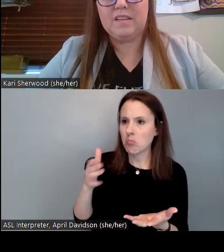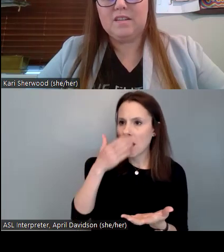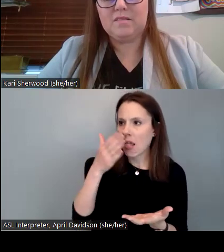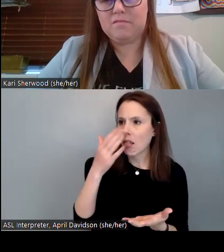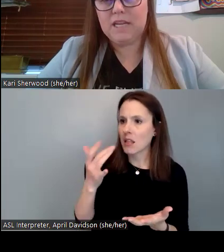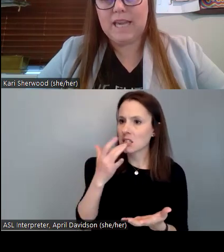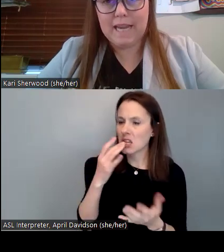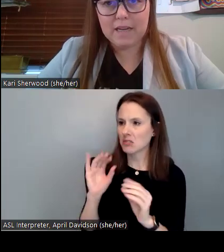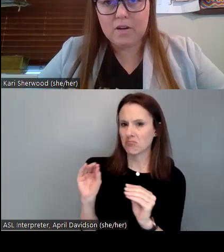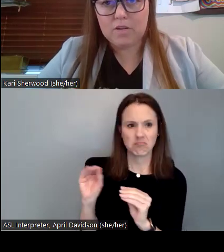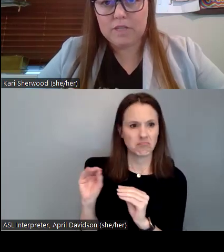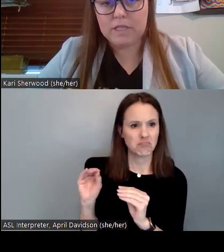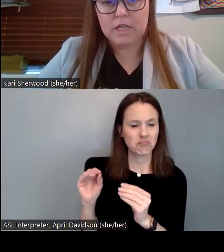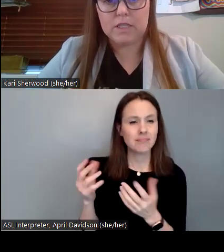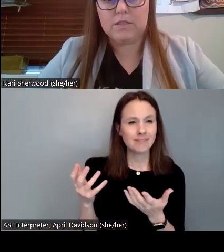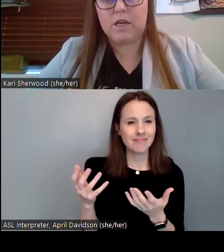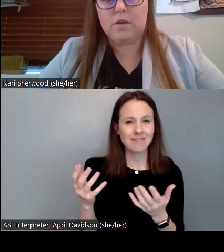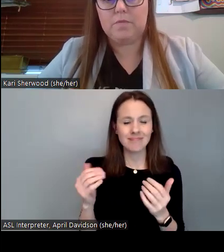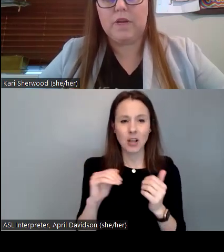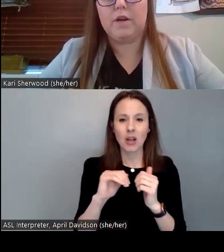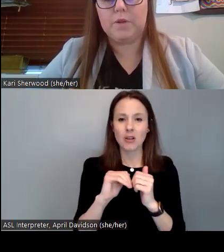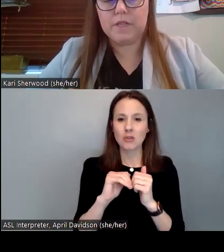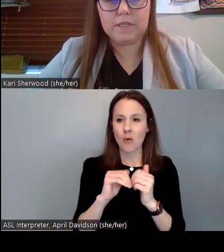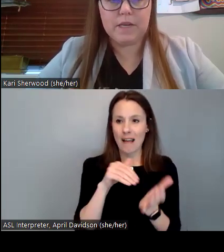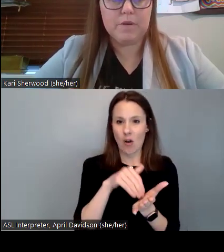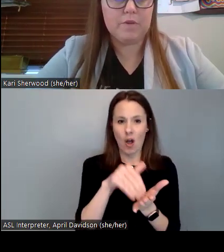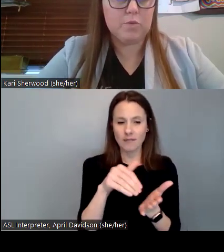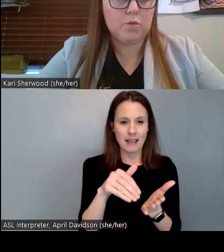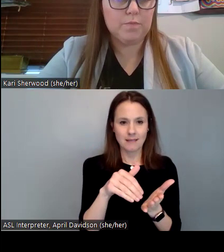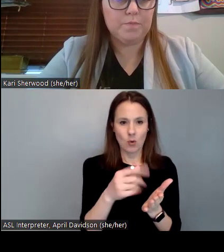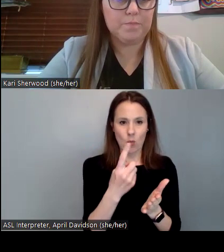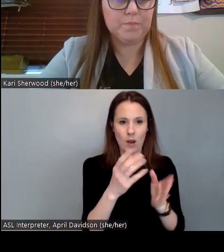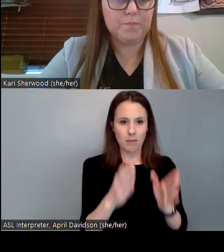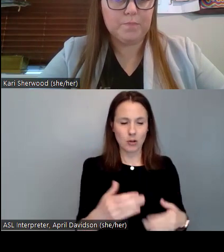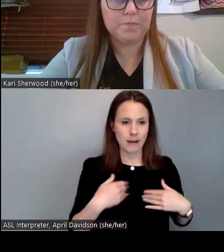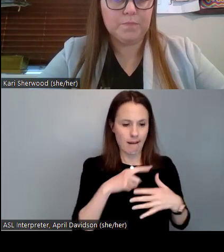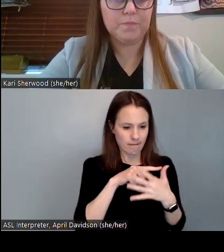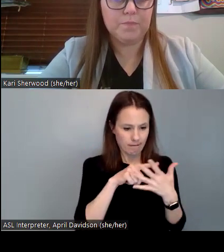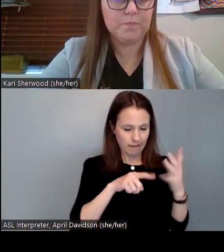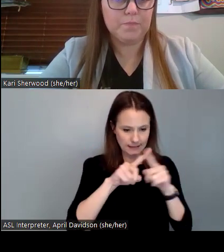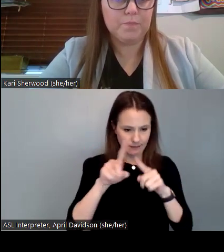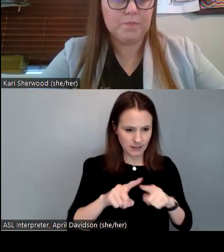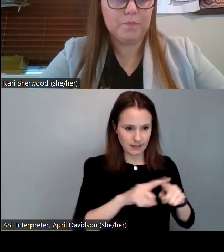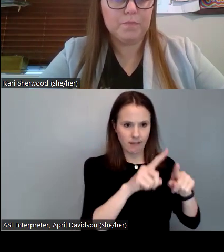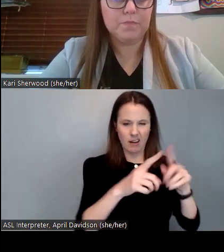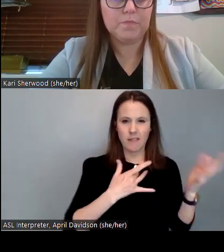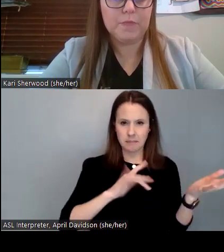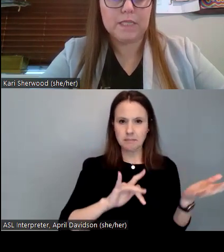can and often does vary within the same individual.